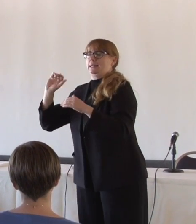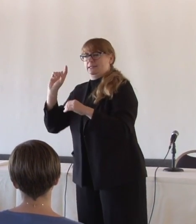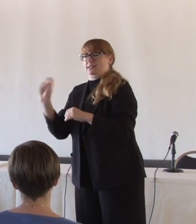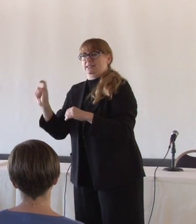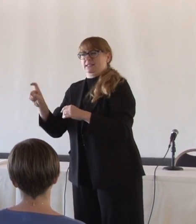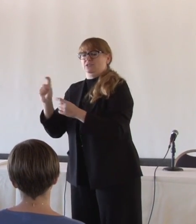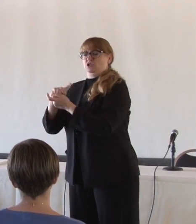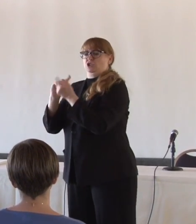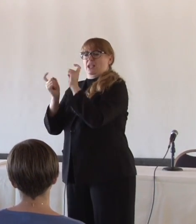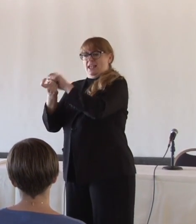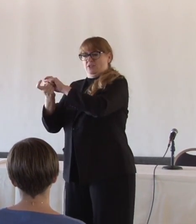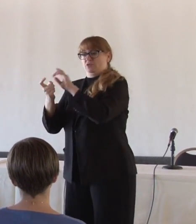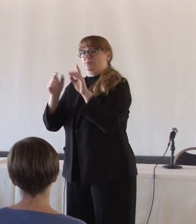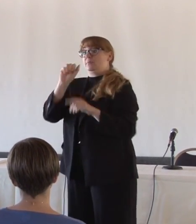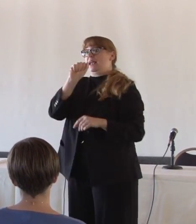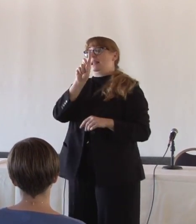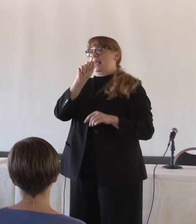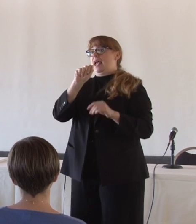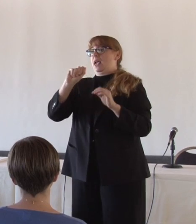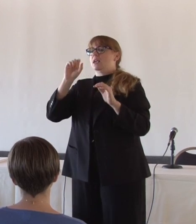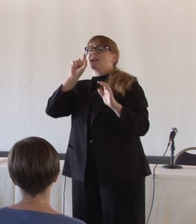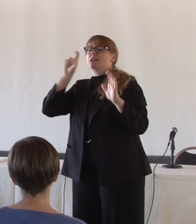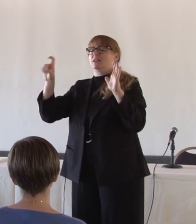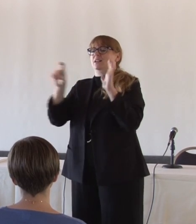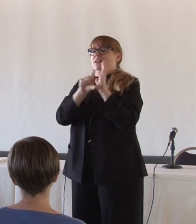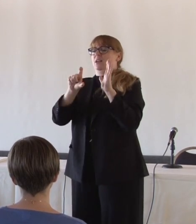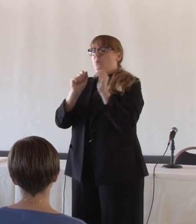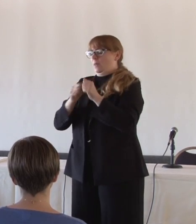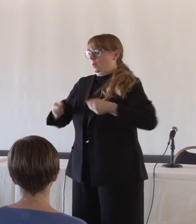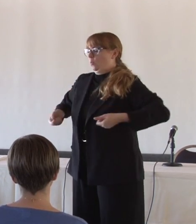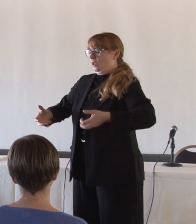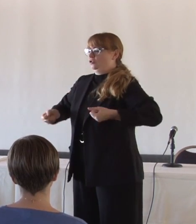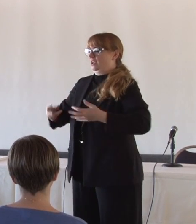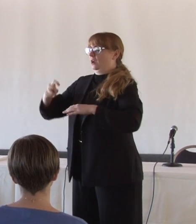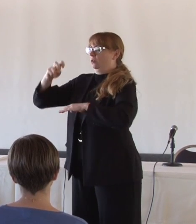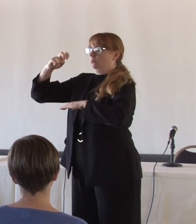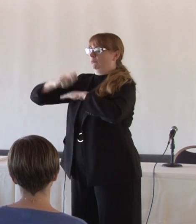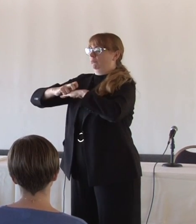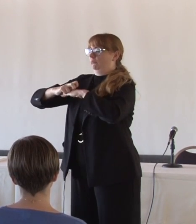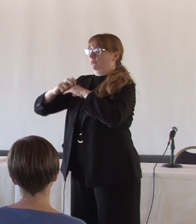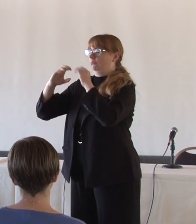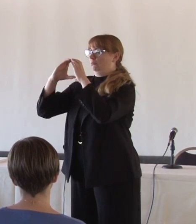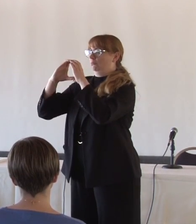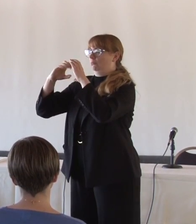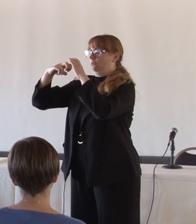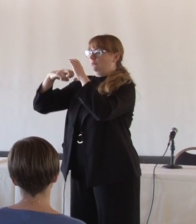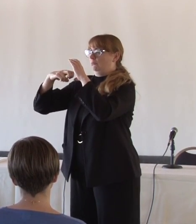The need to change that ADA logo the one with the wheelchair, that's just sitting there